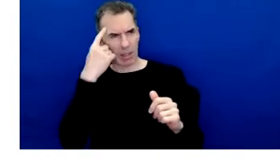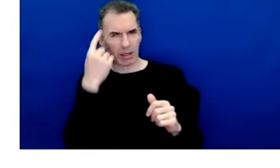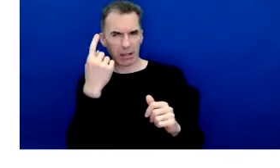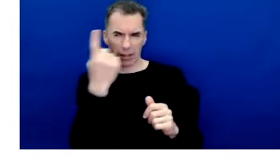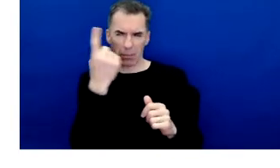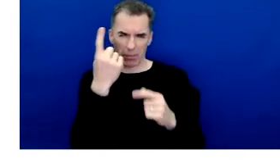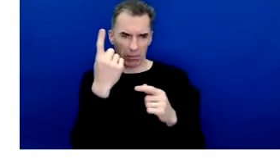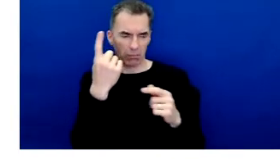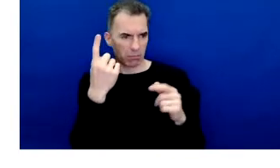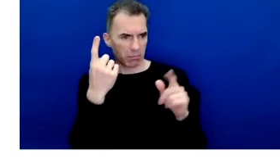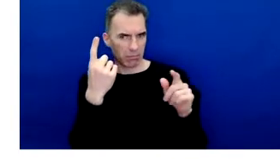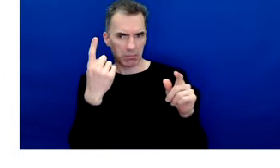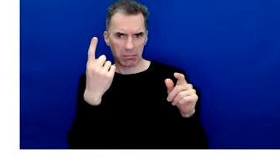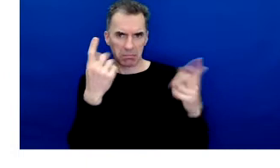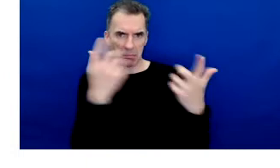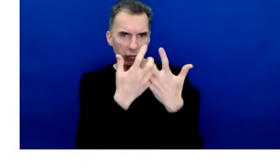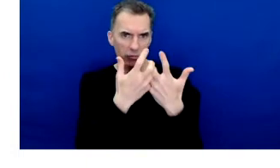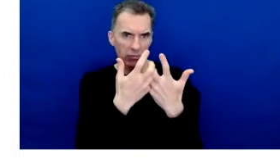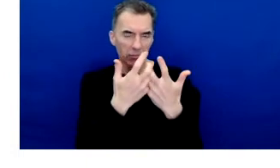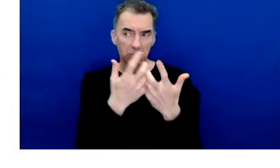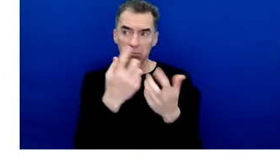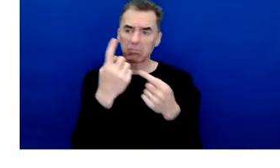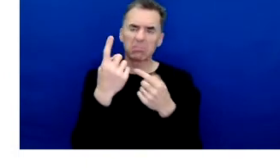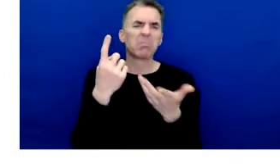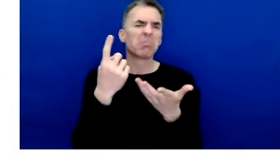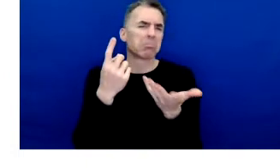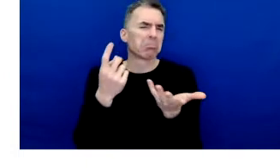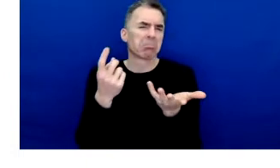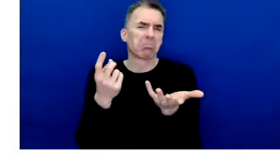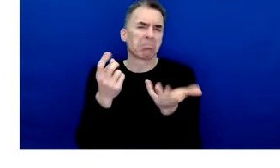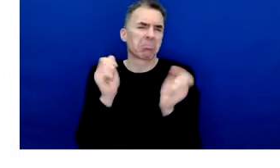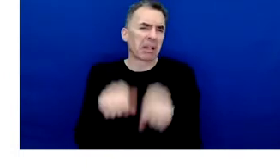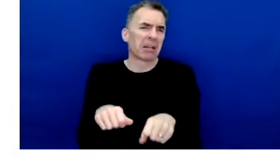It can be like a really small thing that they will connect to